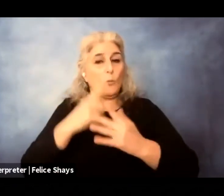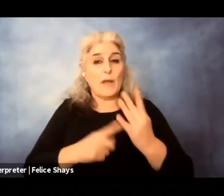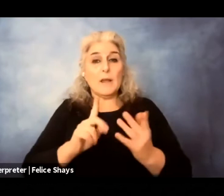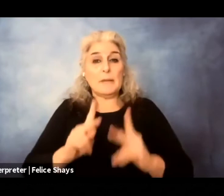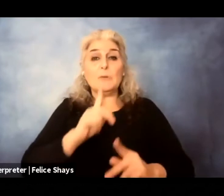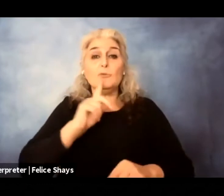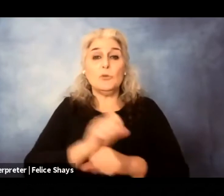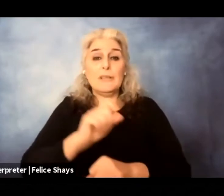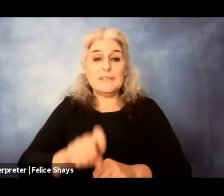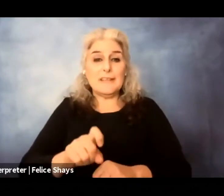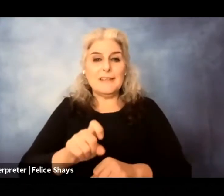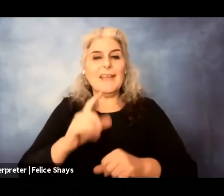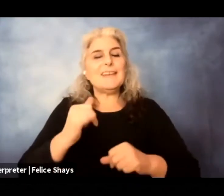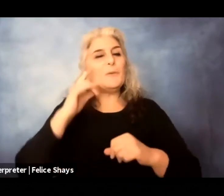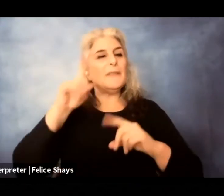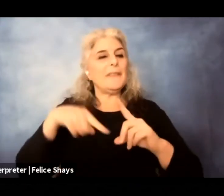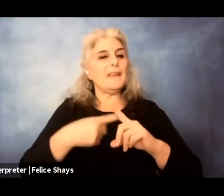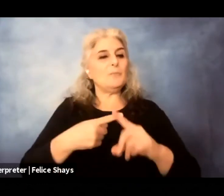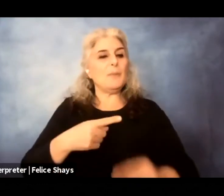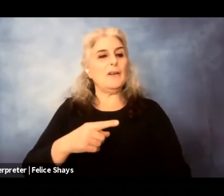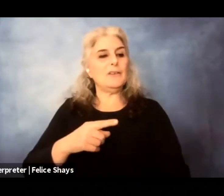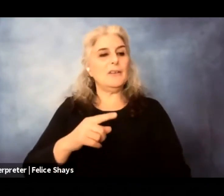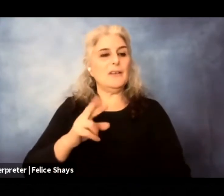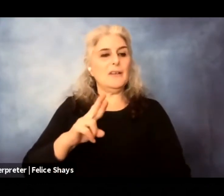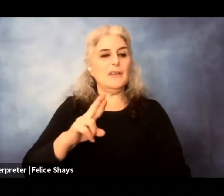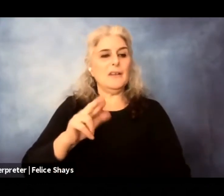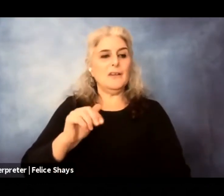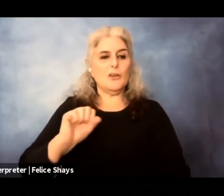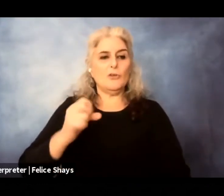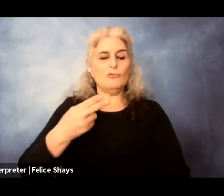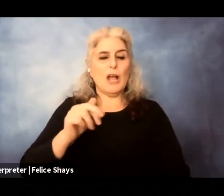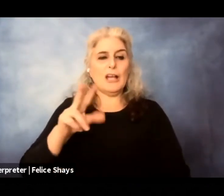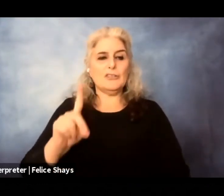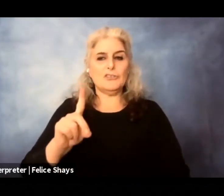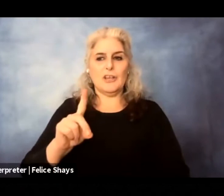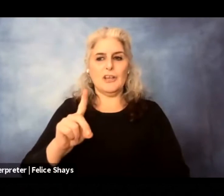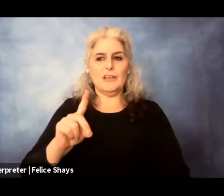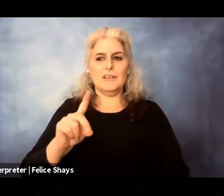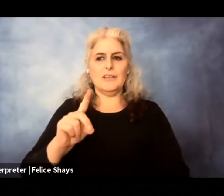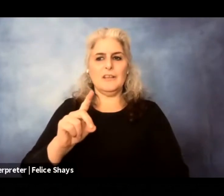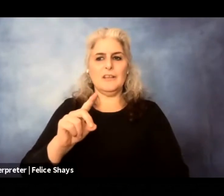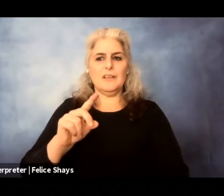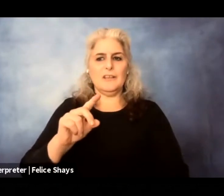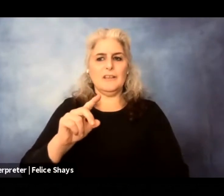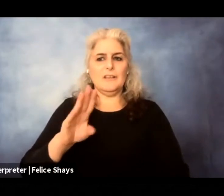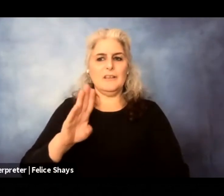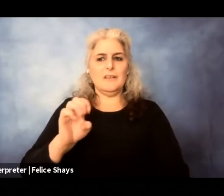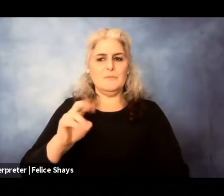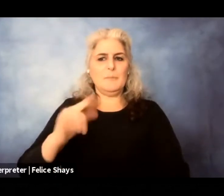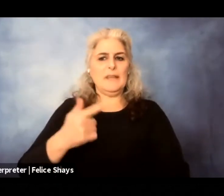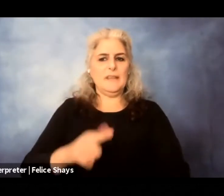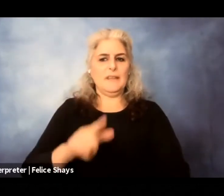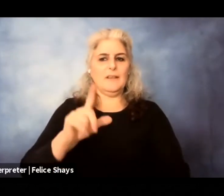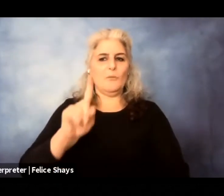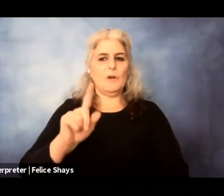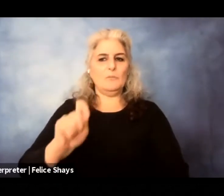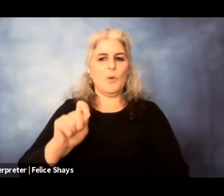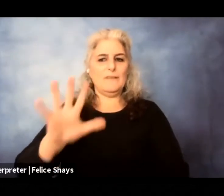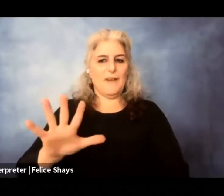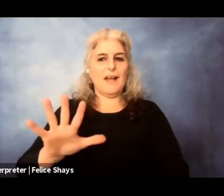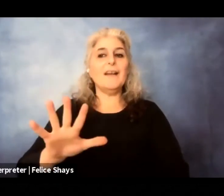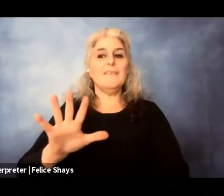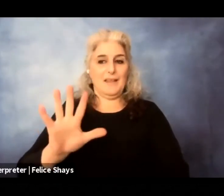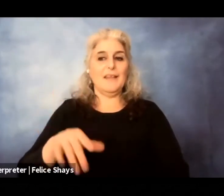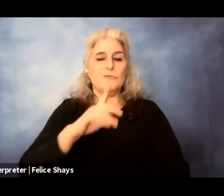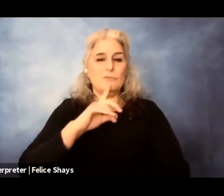therapy being 1.5 both be built on the needs that grow out of conditions now and both look at